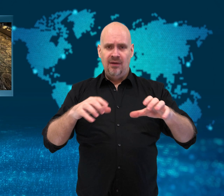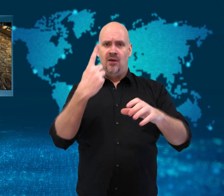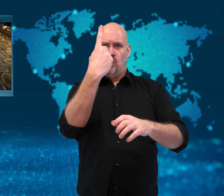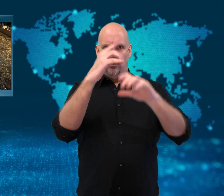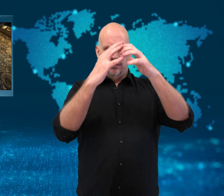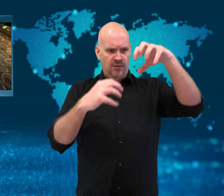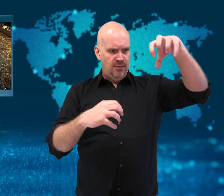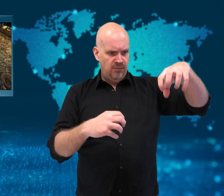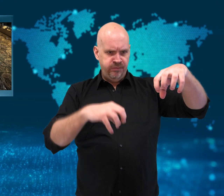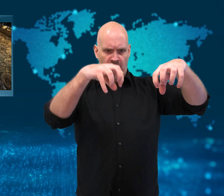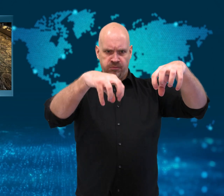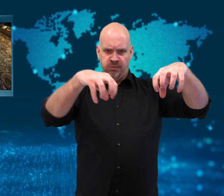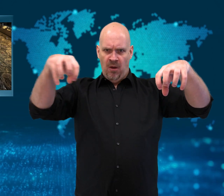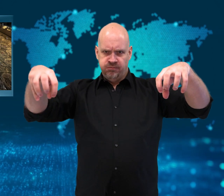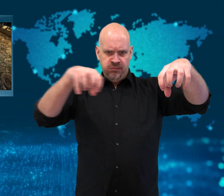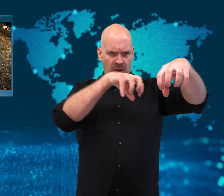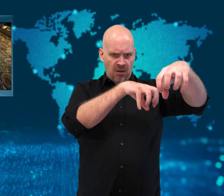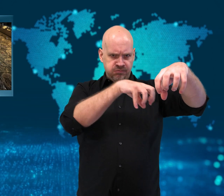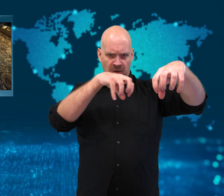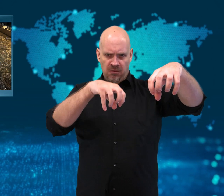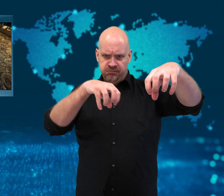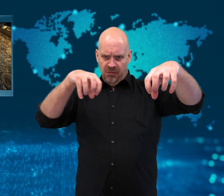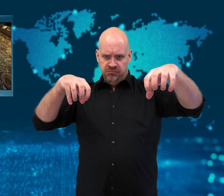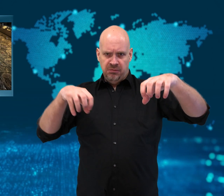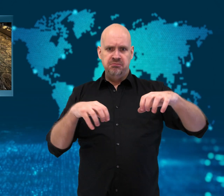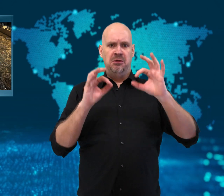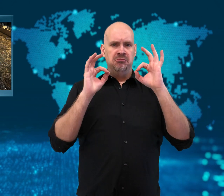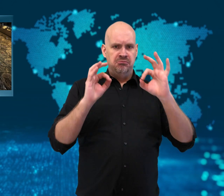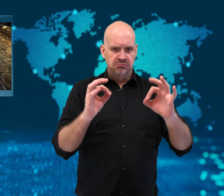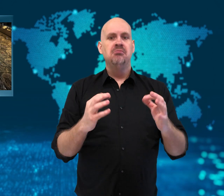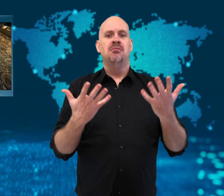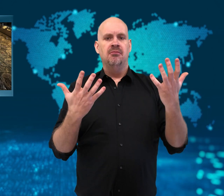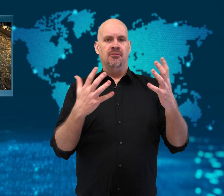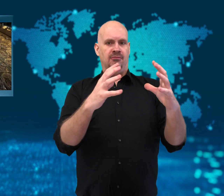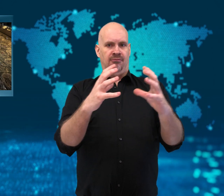a bubble was placed inside each square.